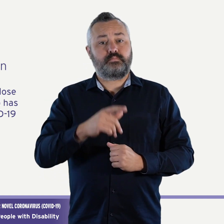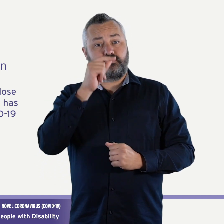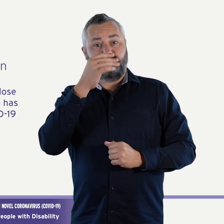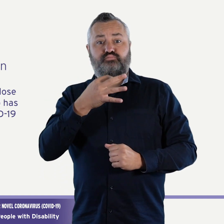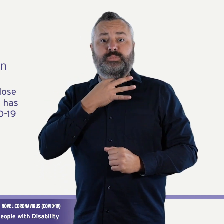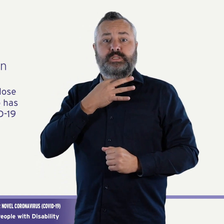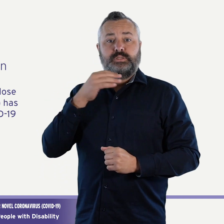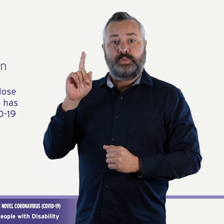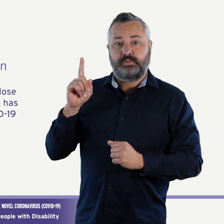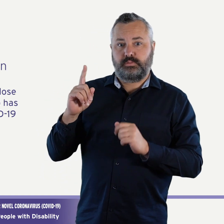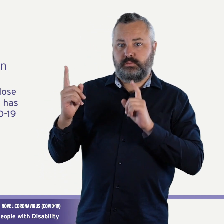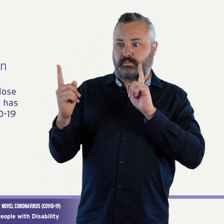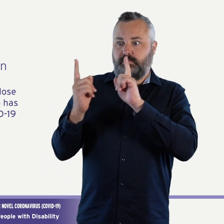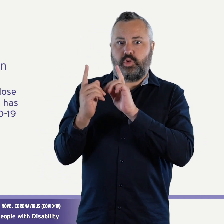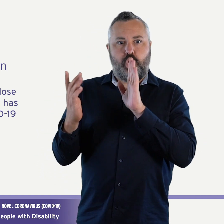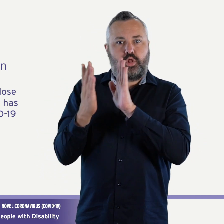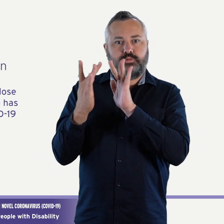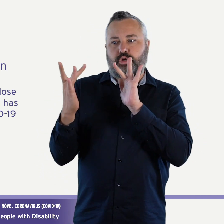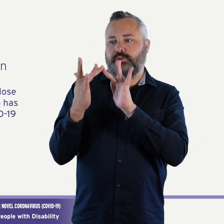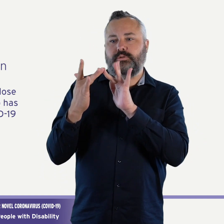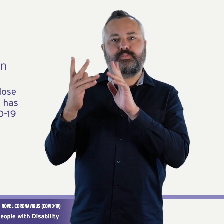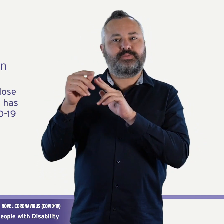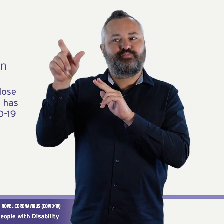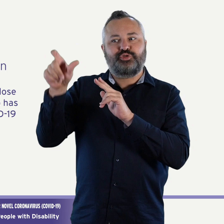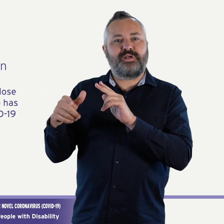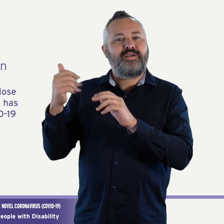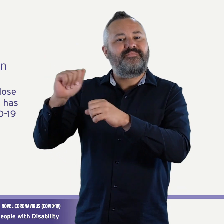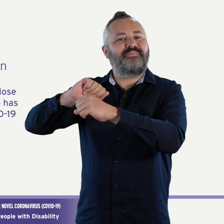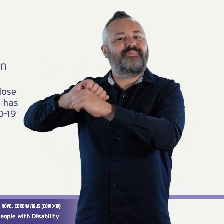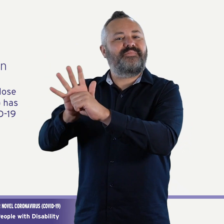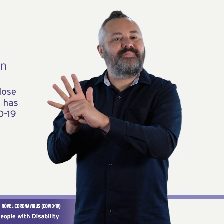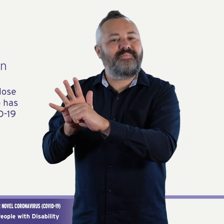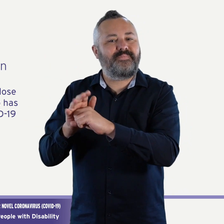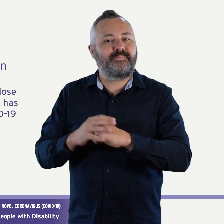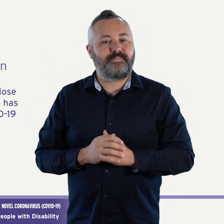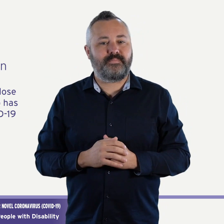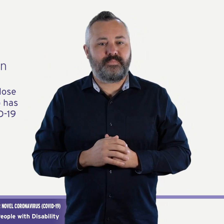People who have been in close contact with someone who has been diagnosed with COVID-19.